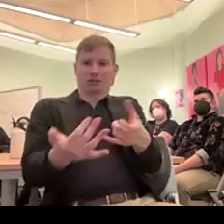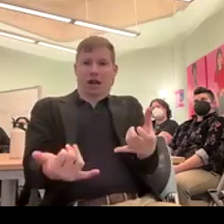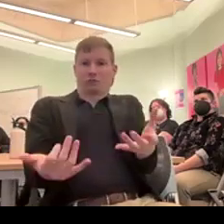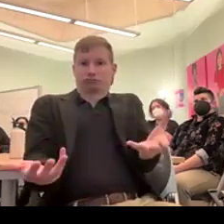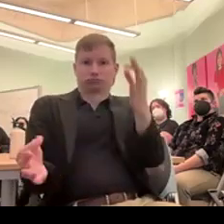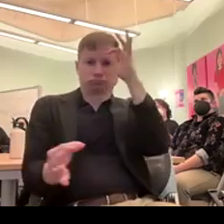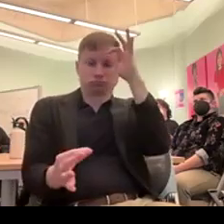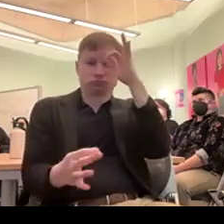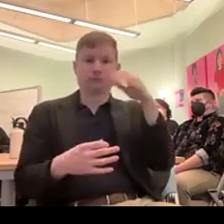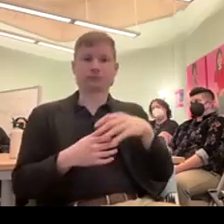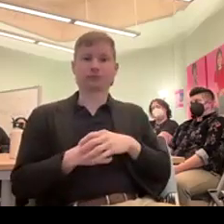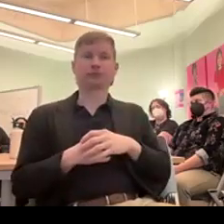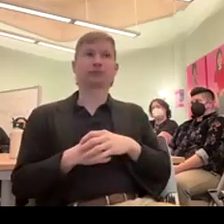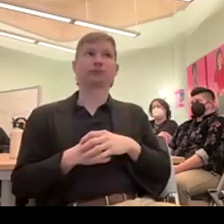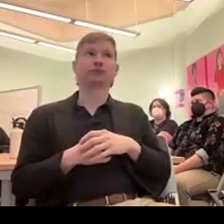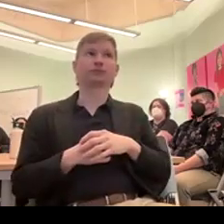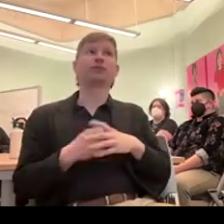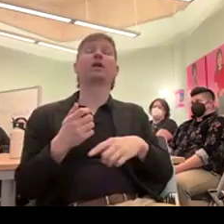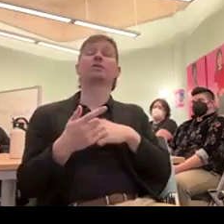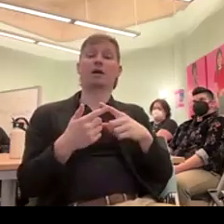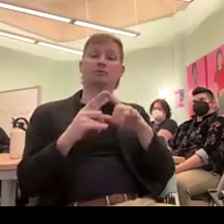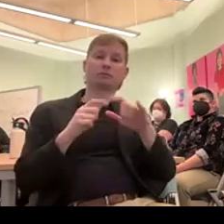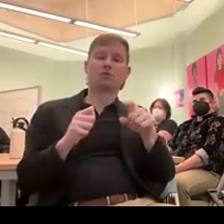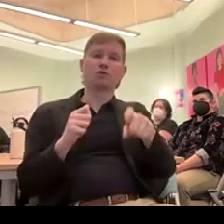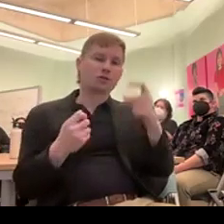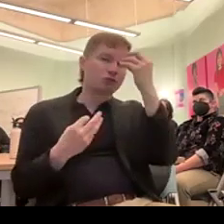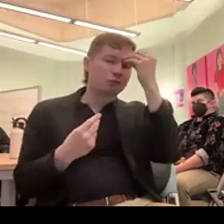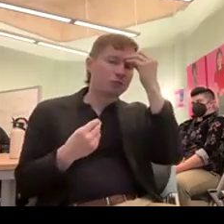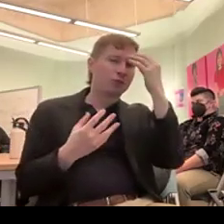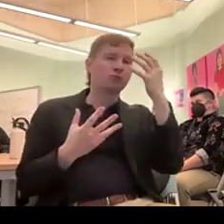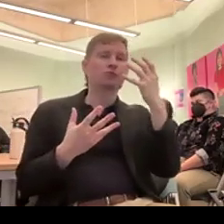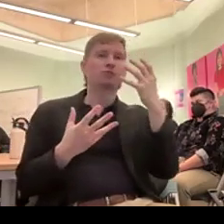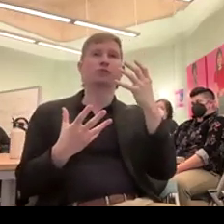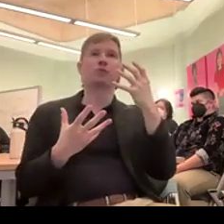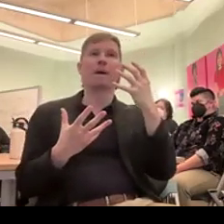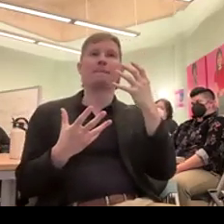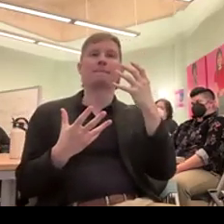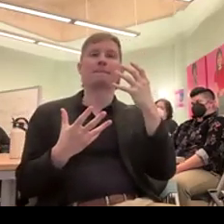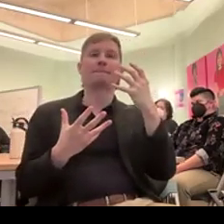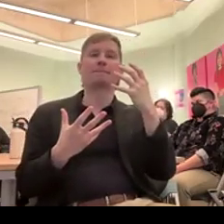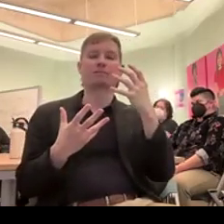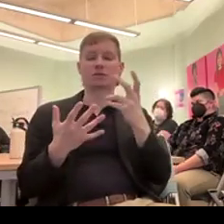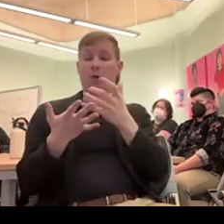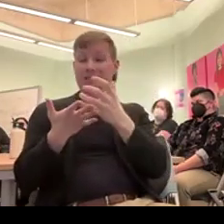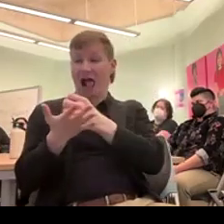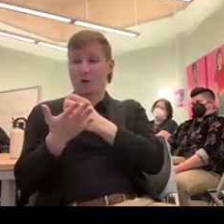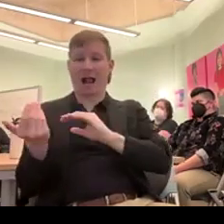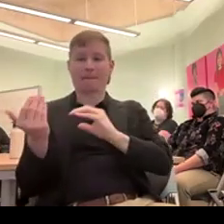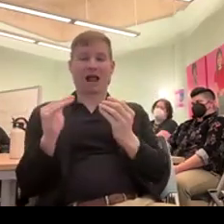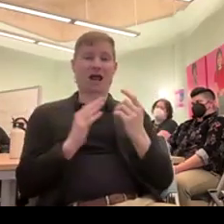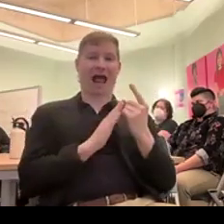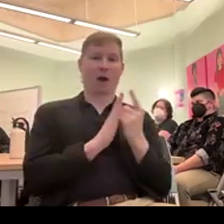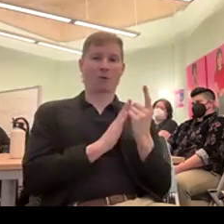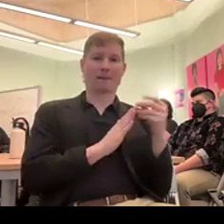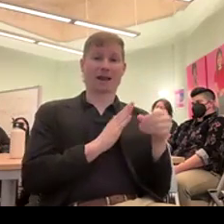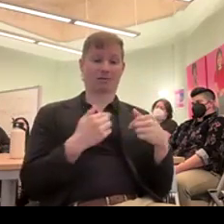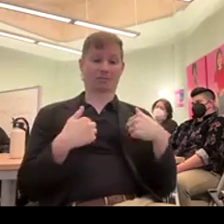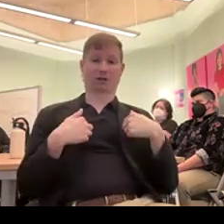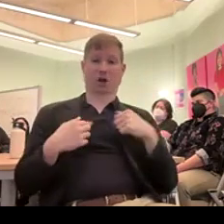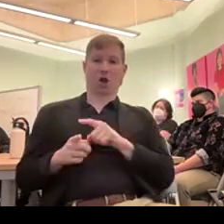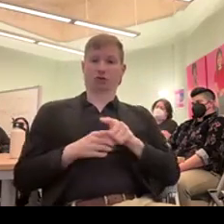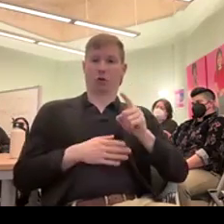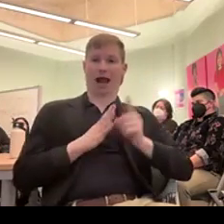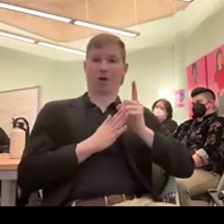may not know what the going rate is now. And then also thinking about that salary versus hourly,